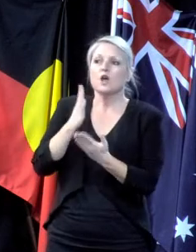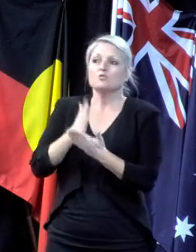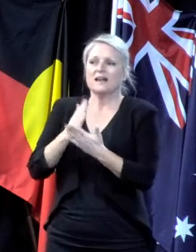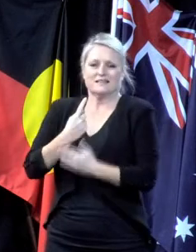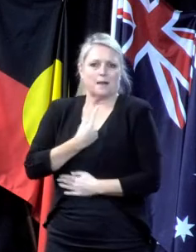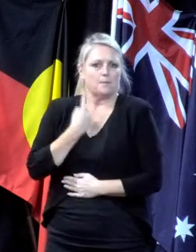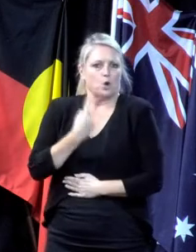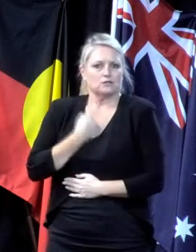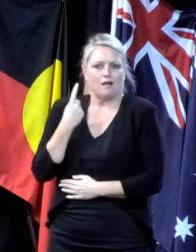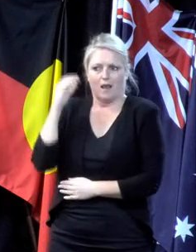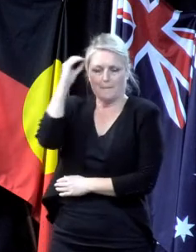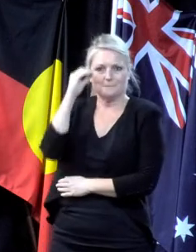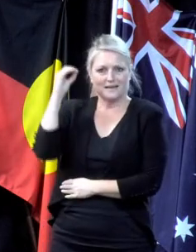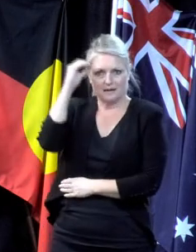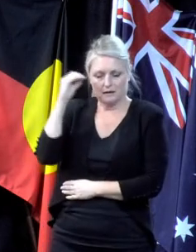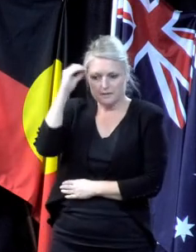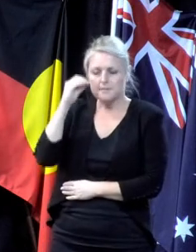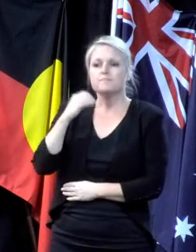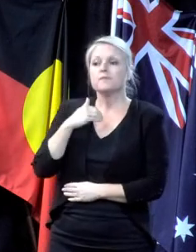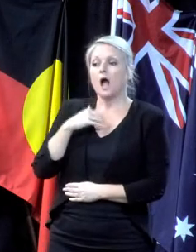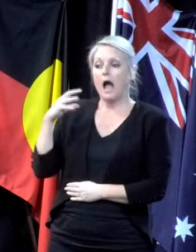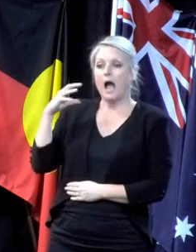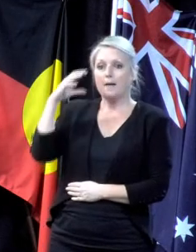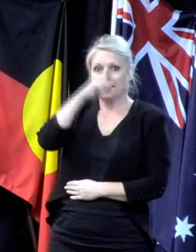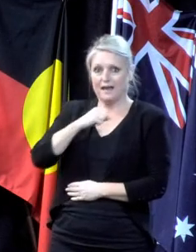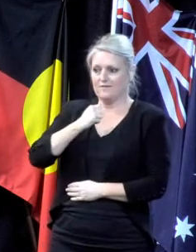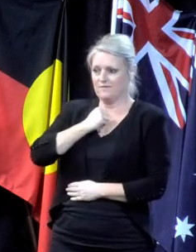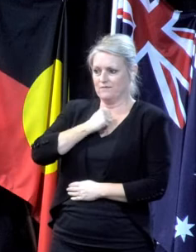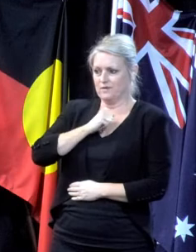our – our students with disability are entitled to a teacher, not a teacher